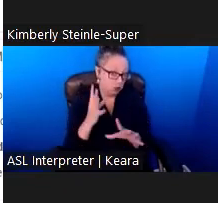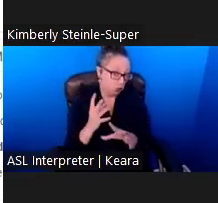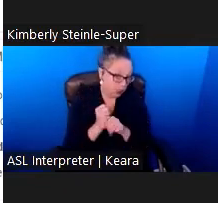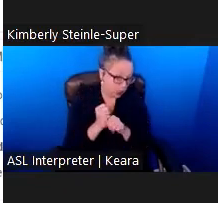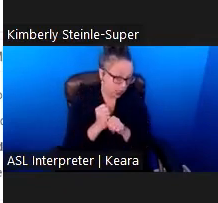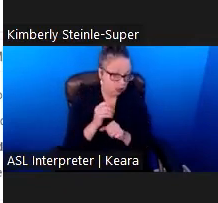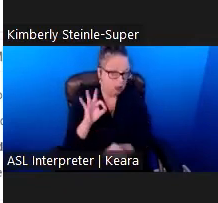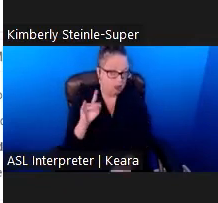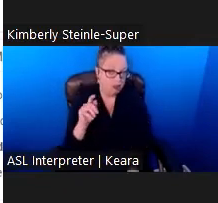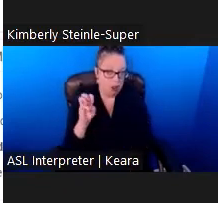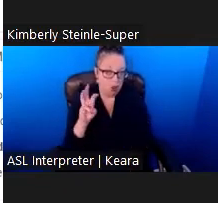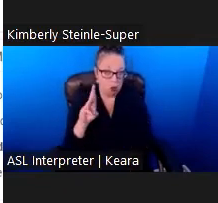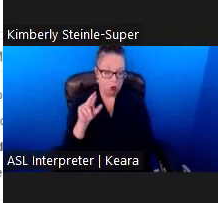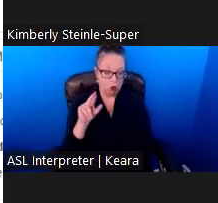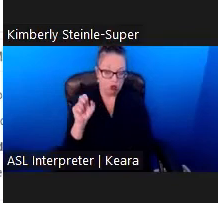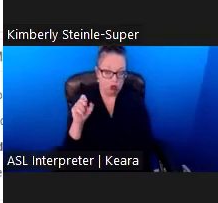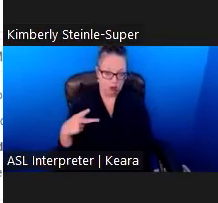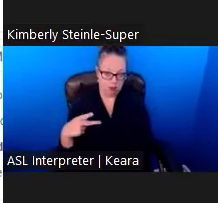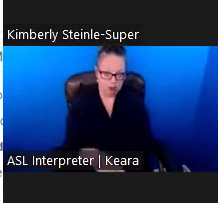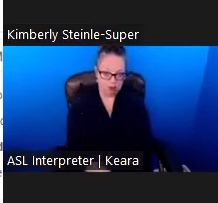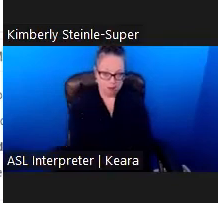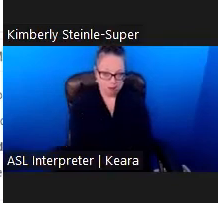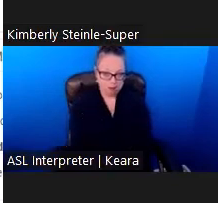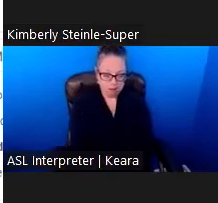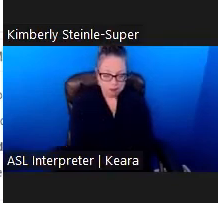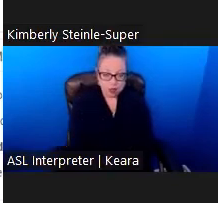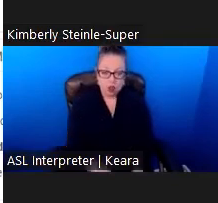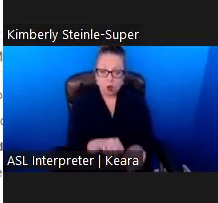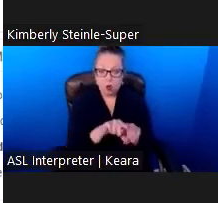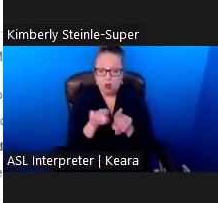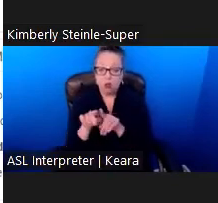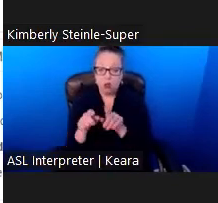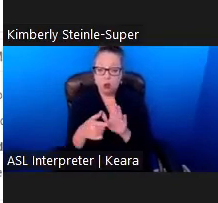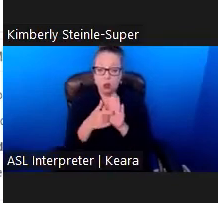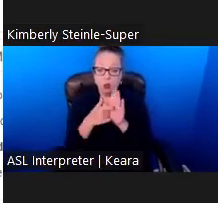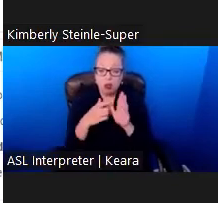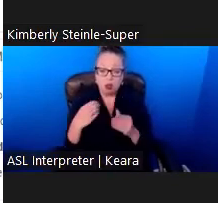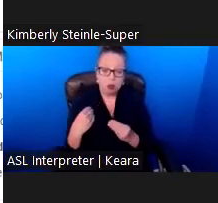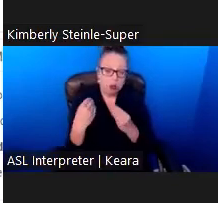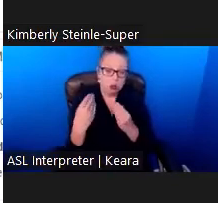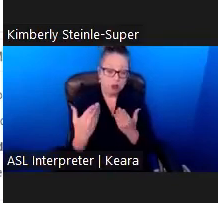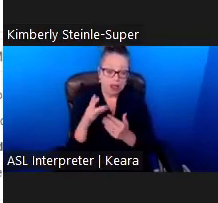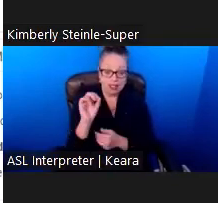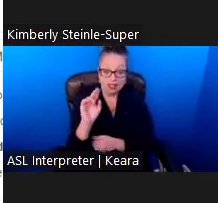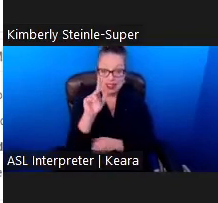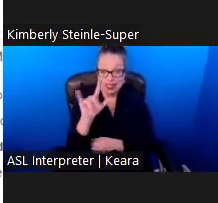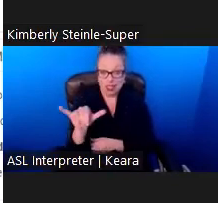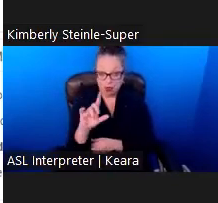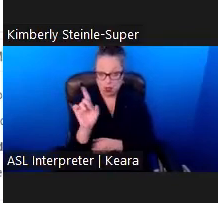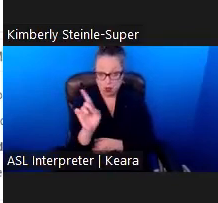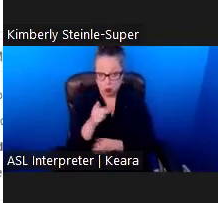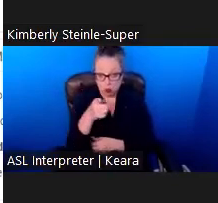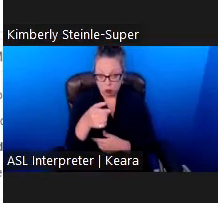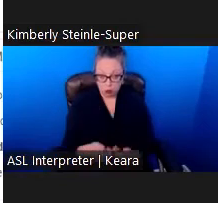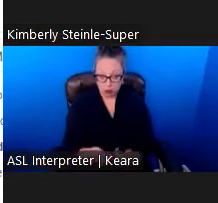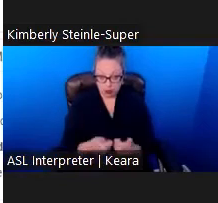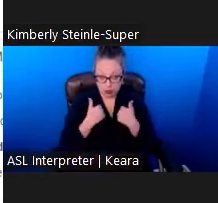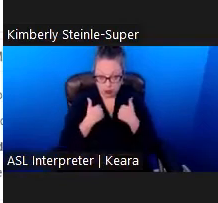You’ll also be required to provide the County in which you reside.